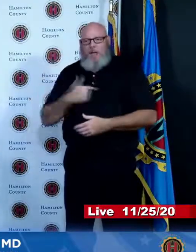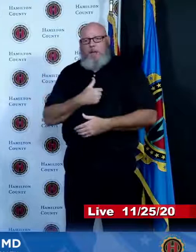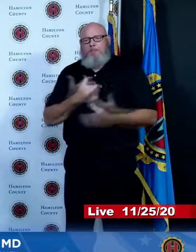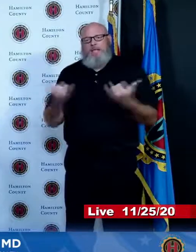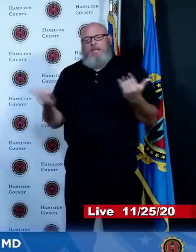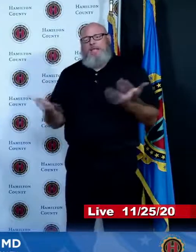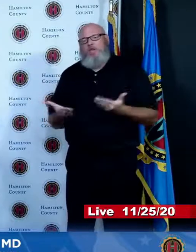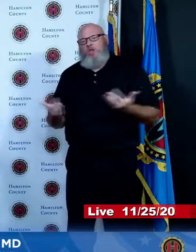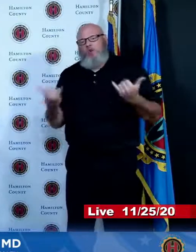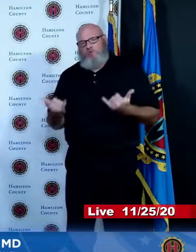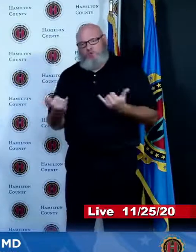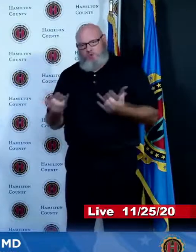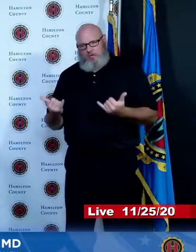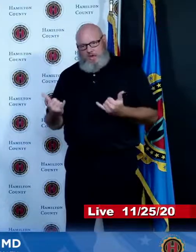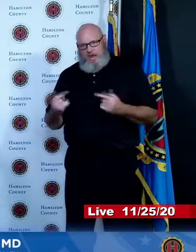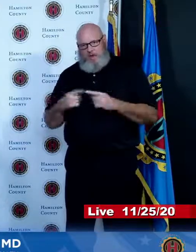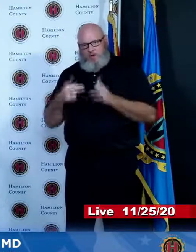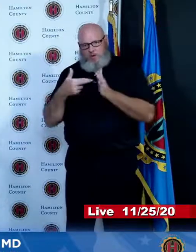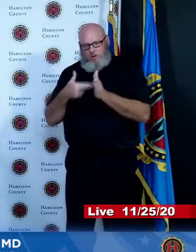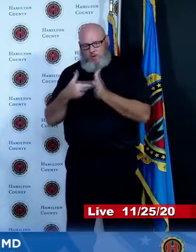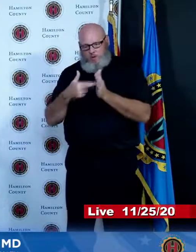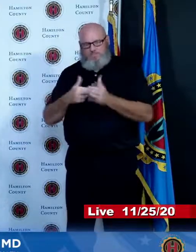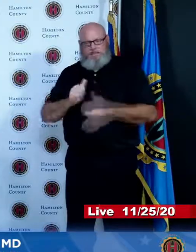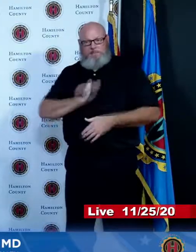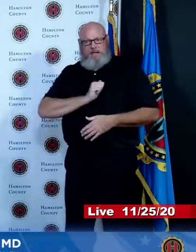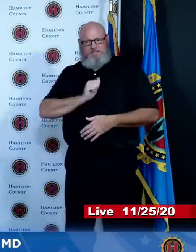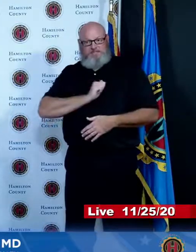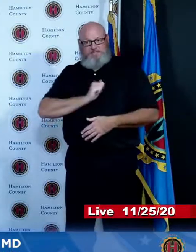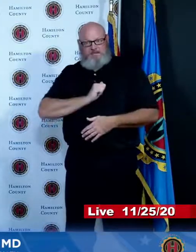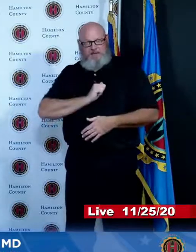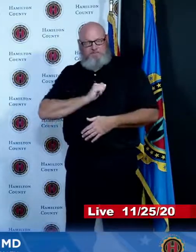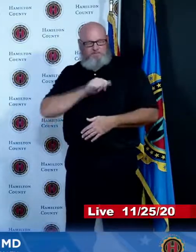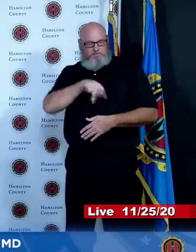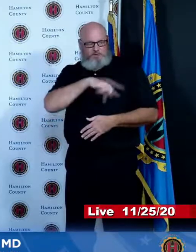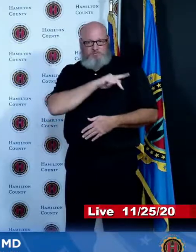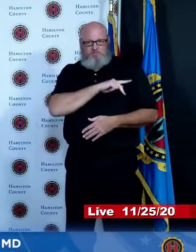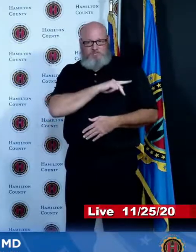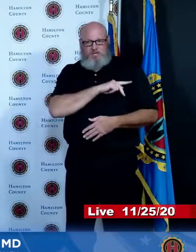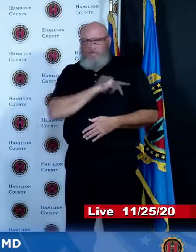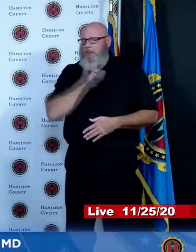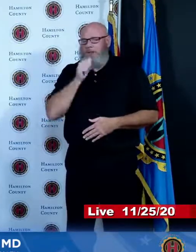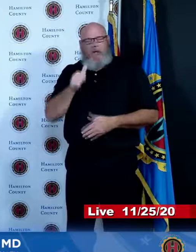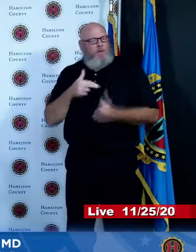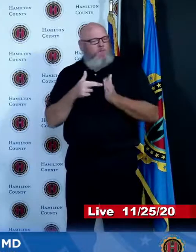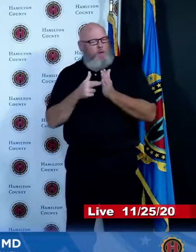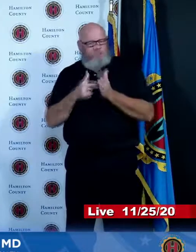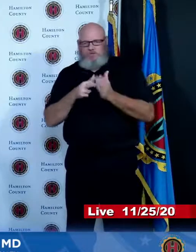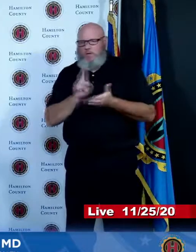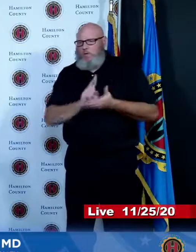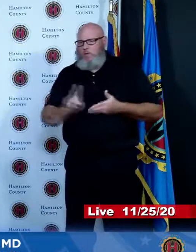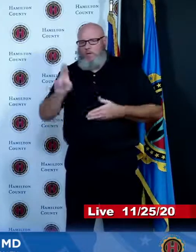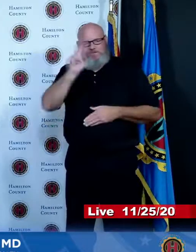necessarily representing the views of University of Cincinnati and then for the vaccine